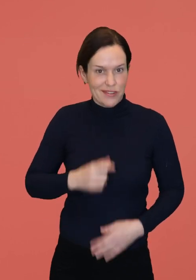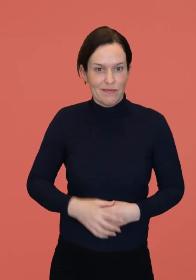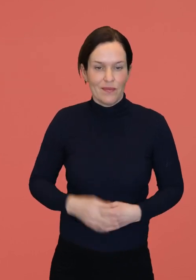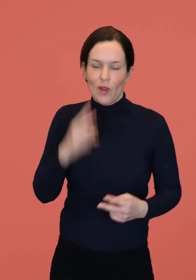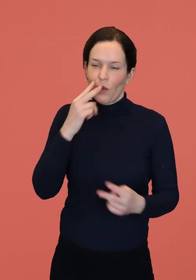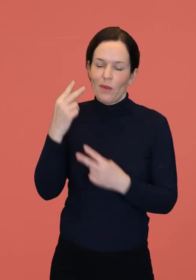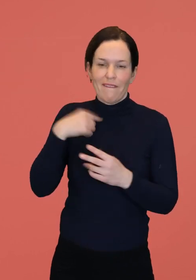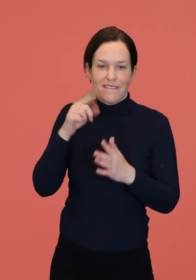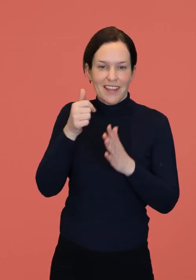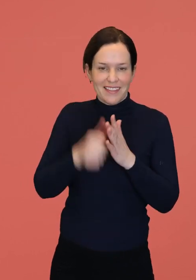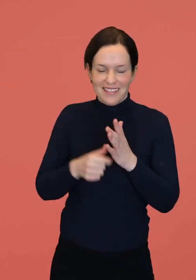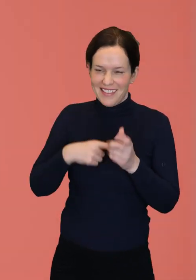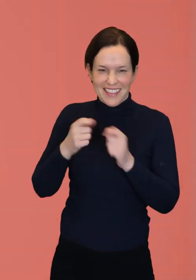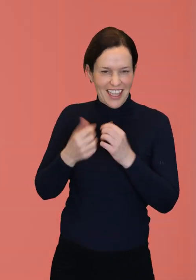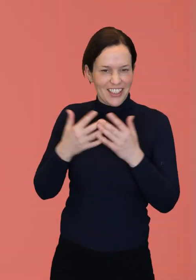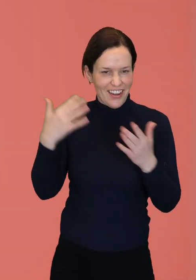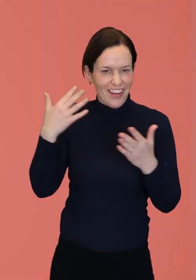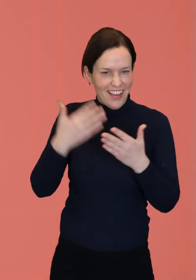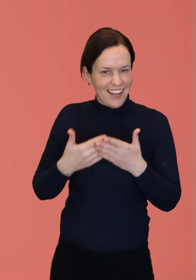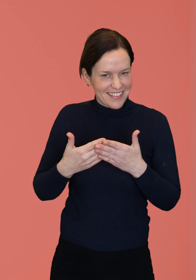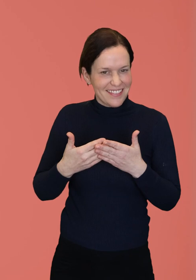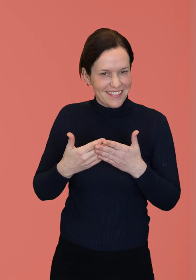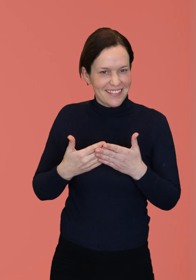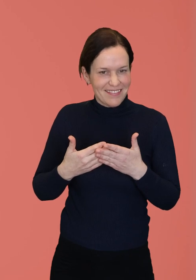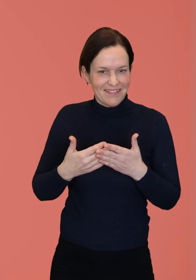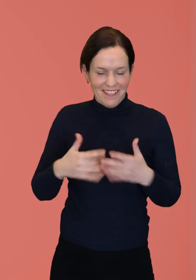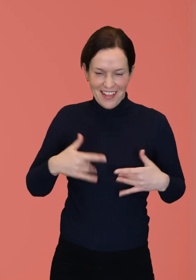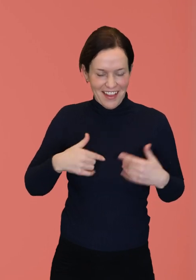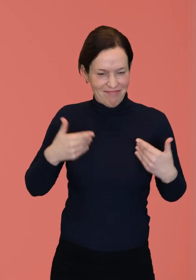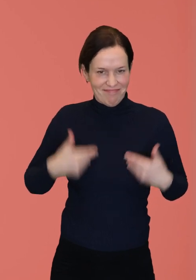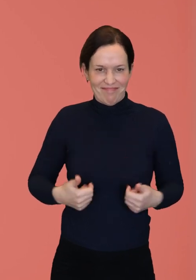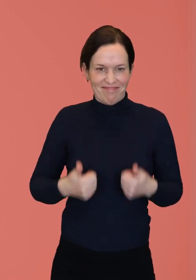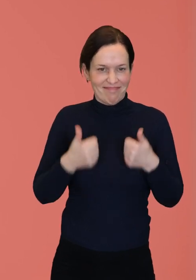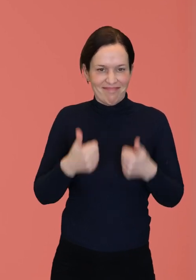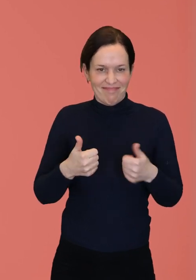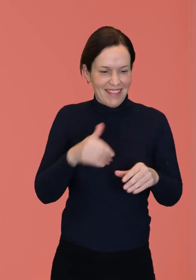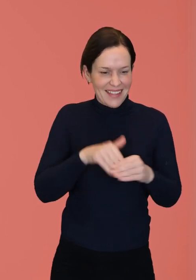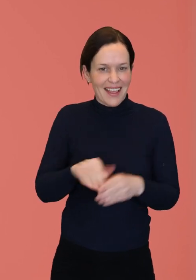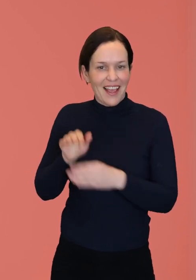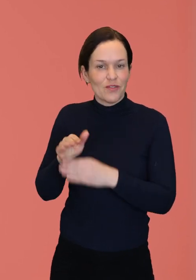Looking back to when I first started, I don't recognise myself in a way. I just feel sort of as a person, inside and outside of work,